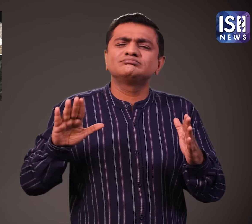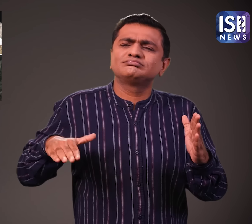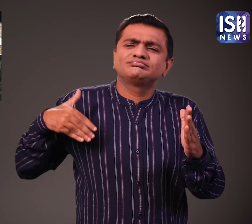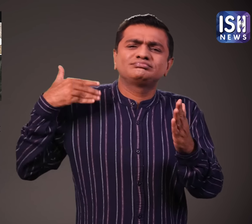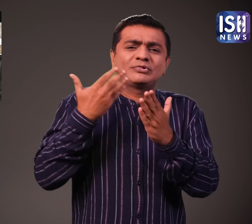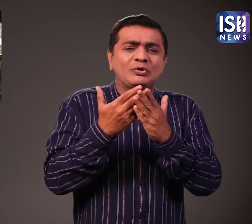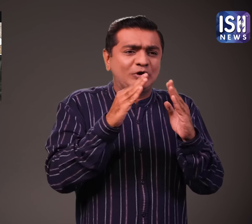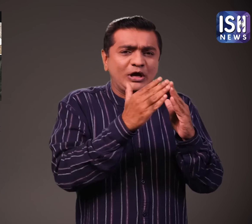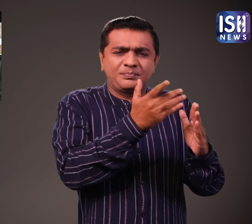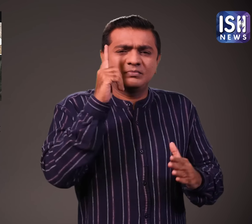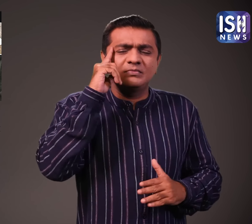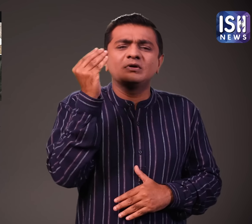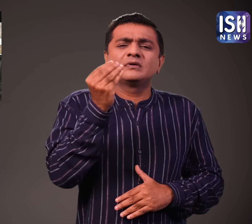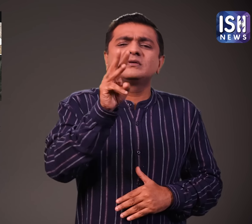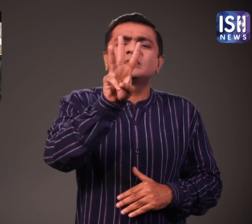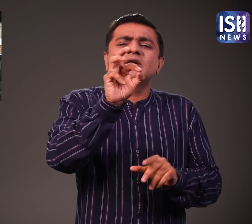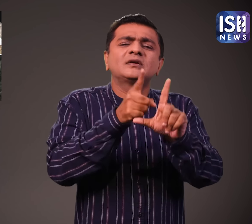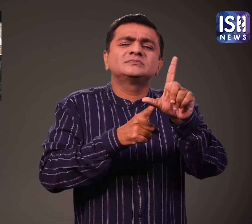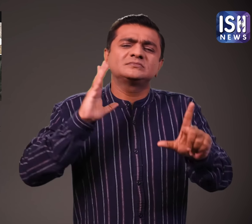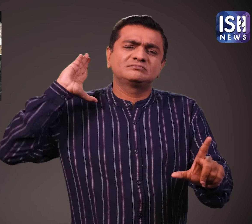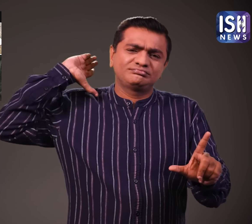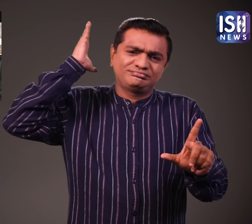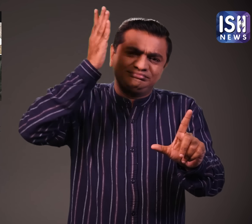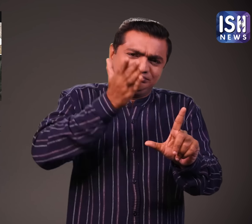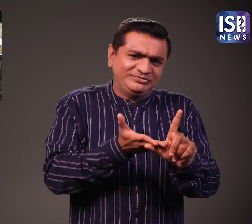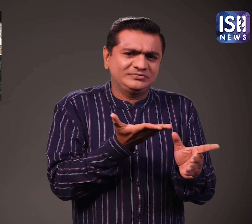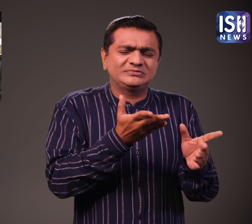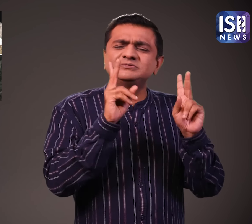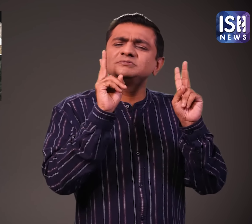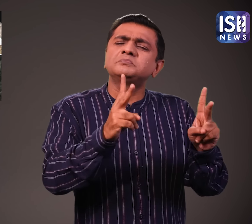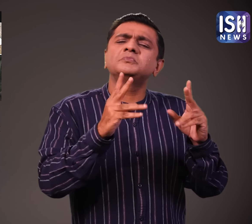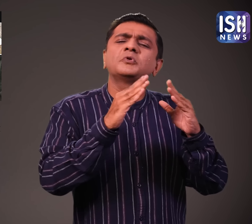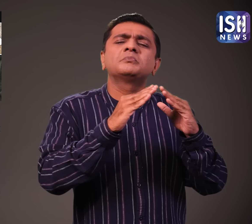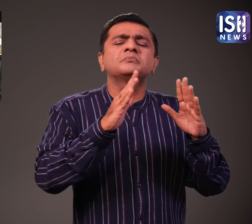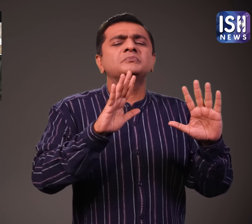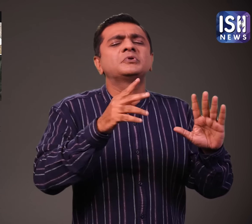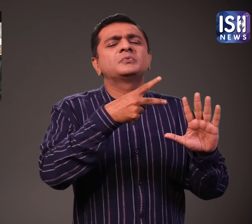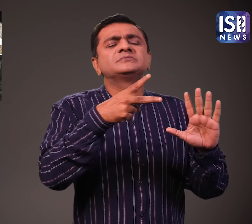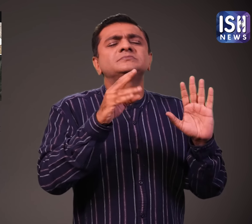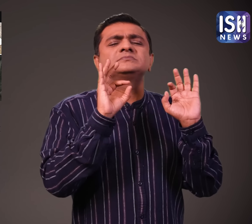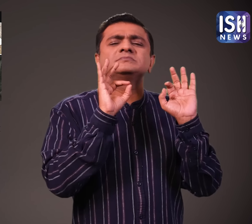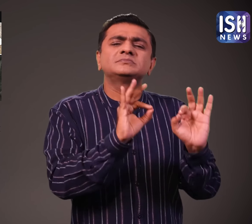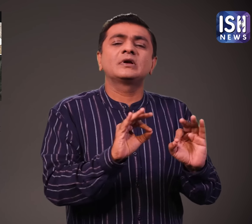It is a 30-year-old two-storey chawl.